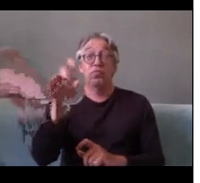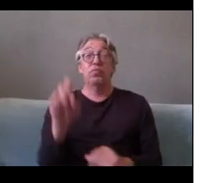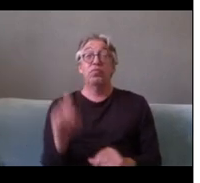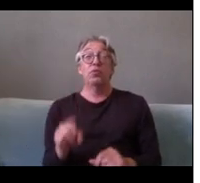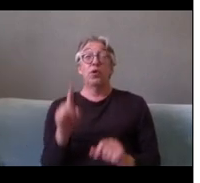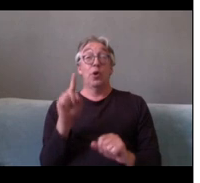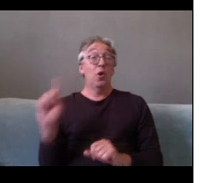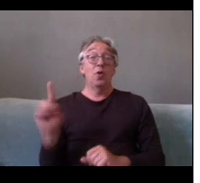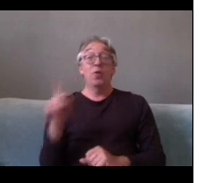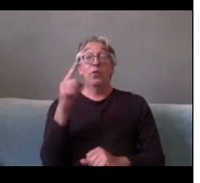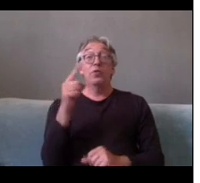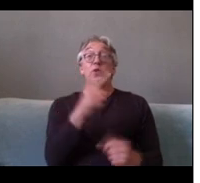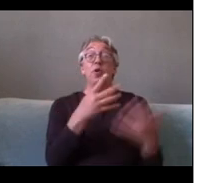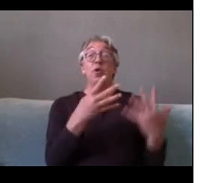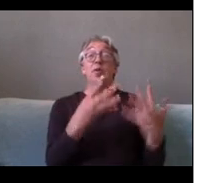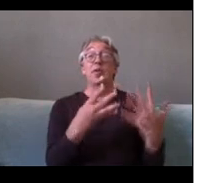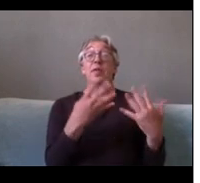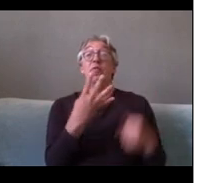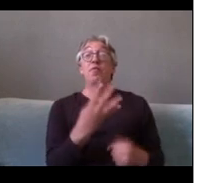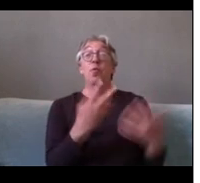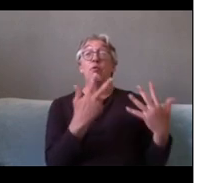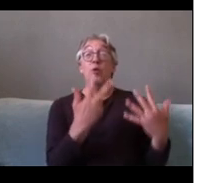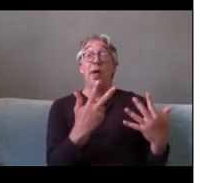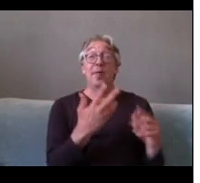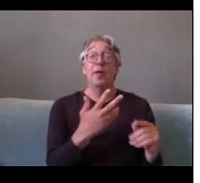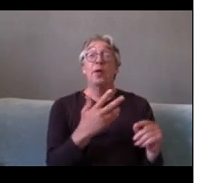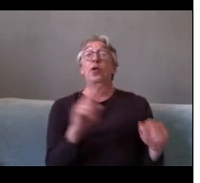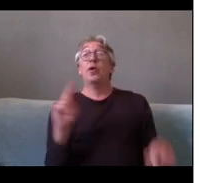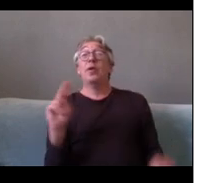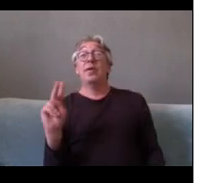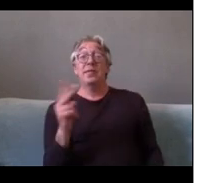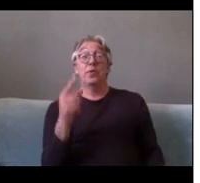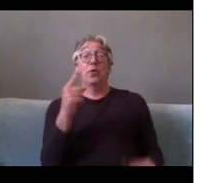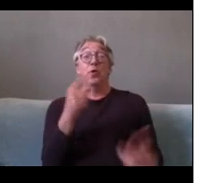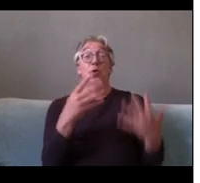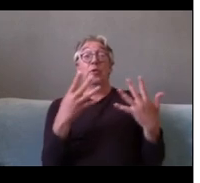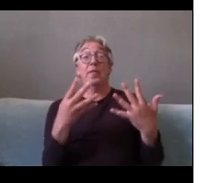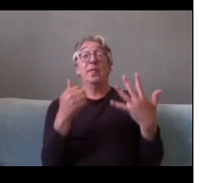Since 1969 Kenya has conducted one every ten years.